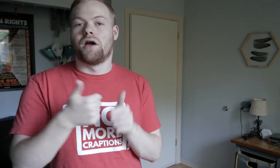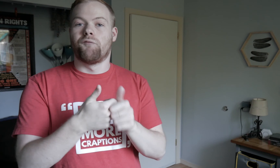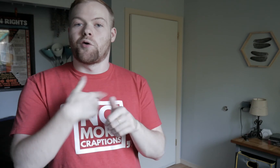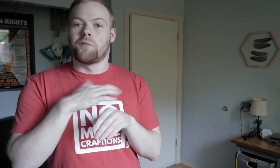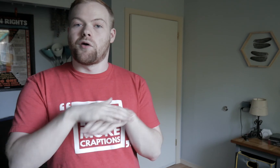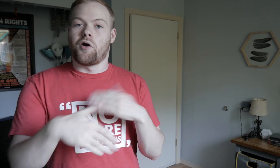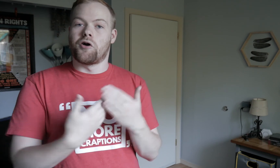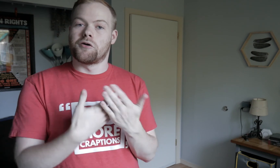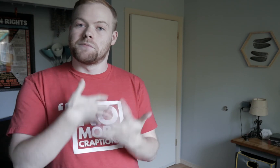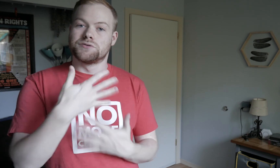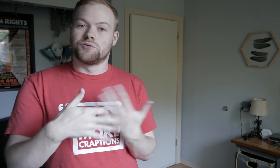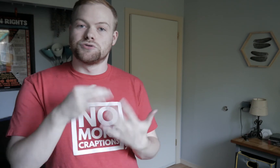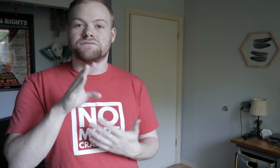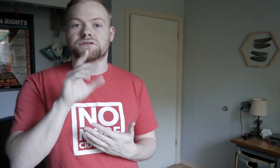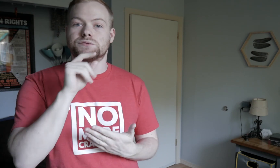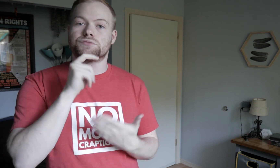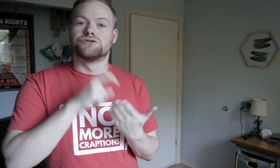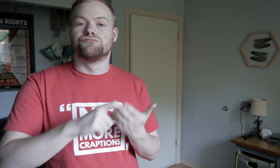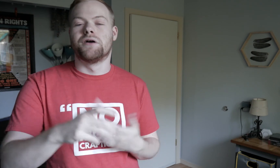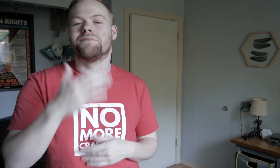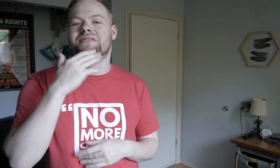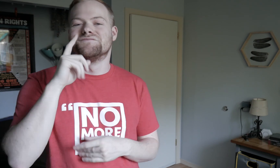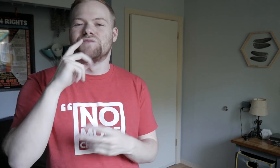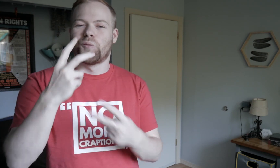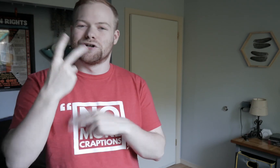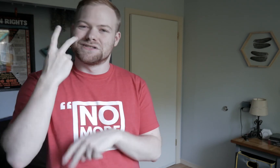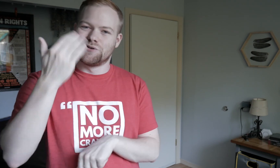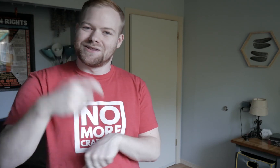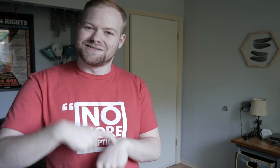Follow me on all my socials - Facebook, Twitter, Instagram. Thanks for watching, see you next time.